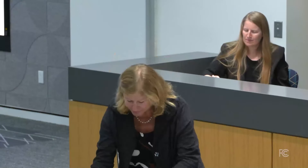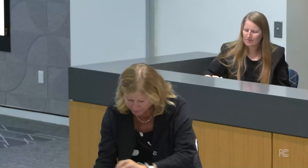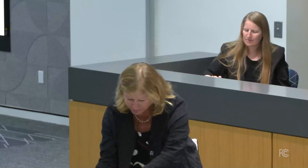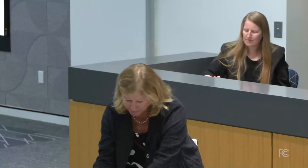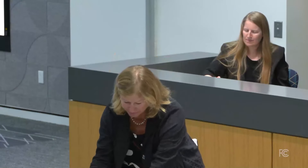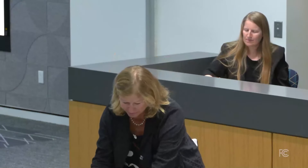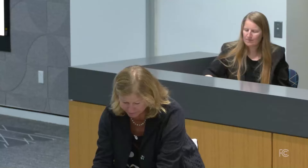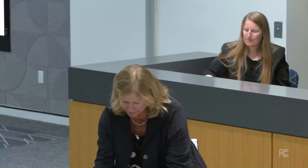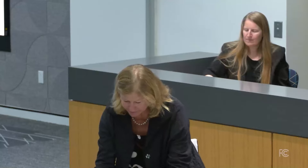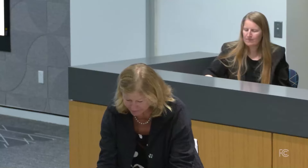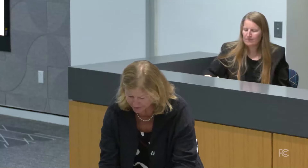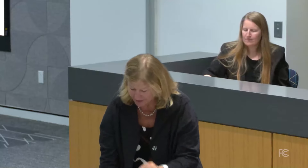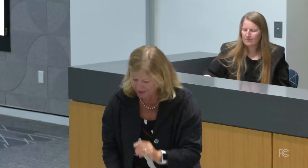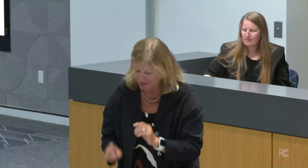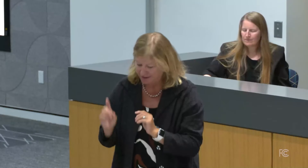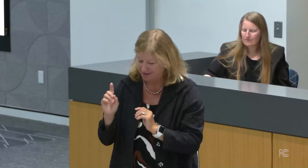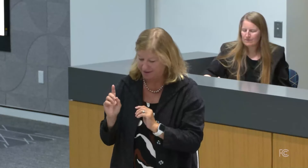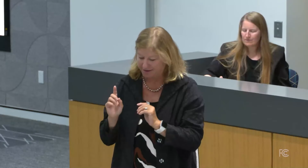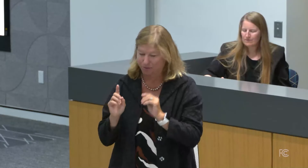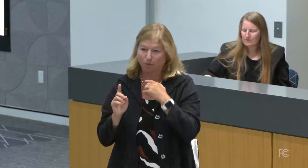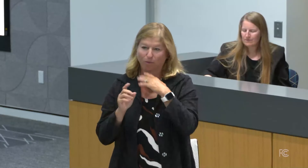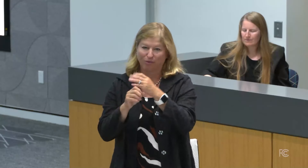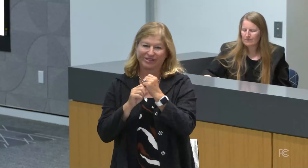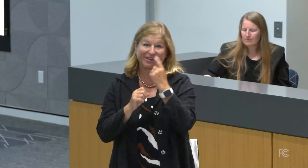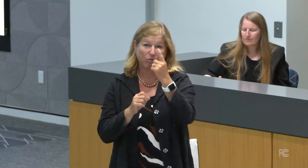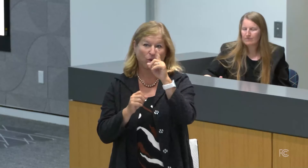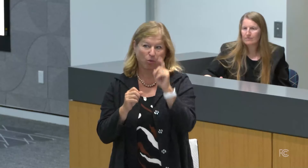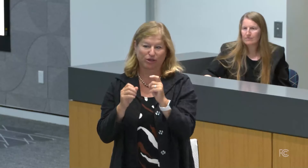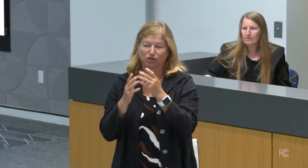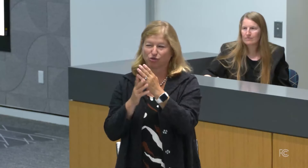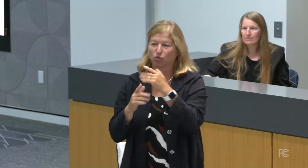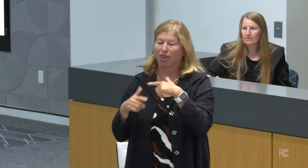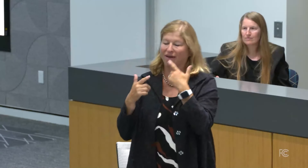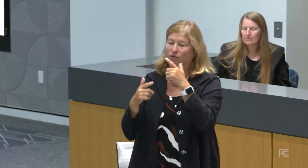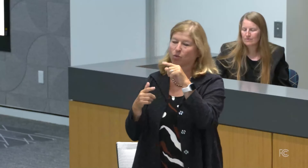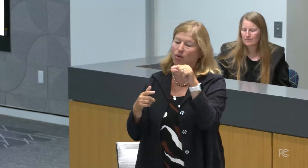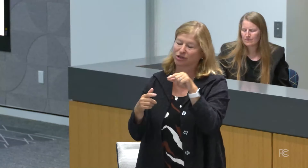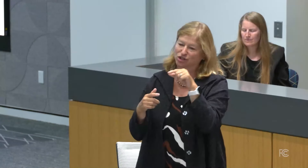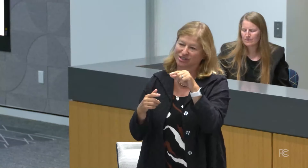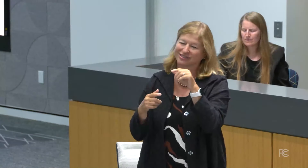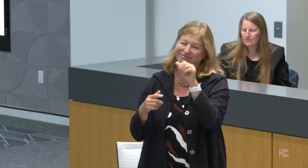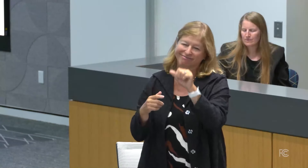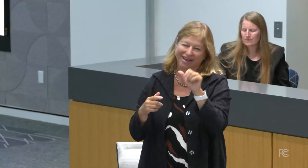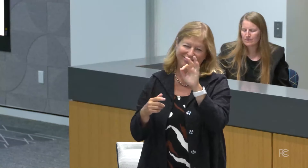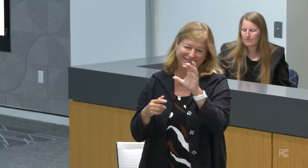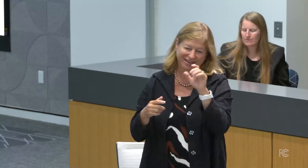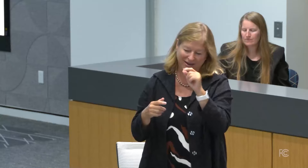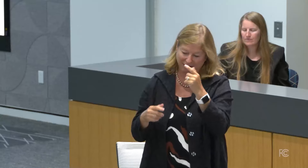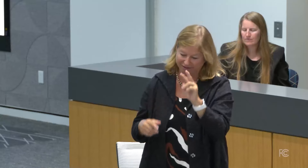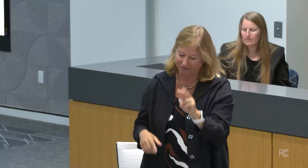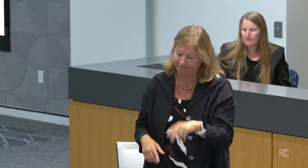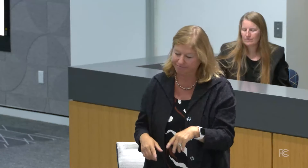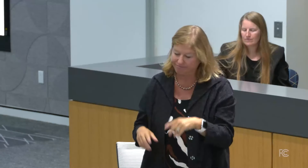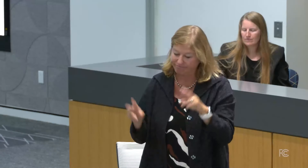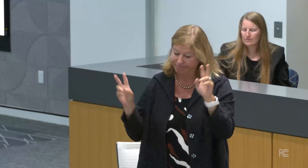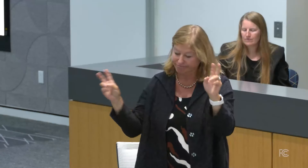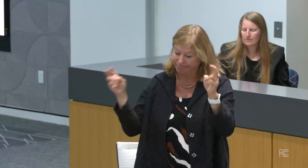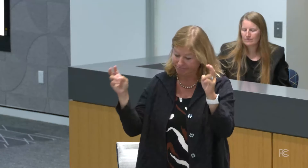QUESTIONS EMAIL. BUT WOULD ANYONE IN THE ROOM LIKE TO ASK QUESTIONS, PLEASE FEEL FREE TO RAISE YOUR HANDS, WE'LL GET STARTED. OH, BEFORE THAT WE'LL BEGIN